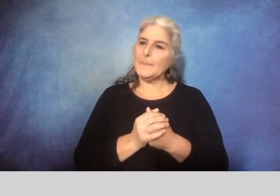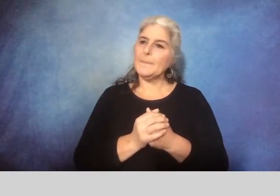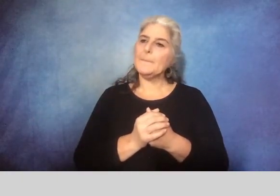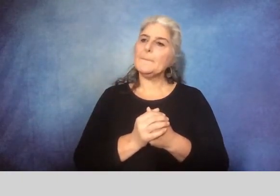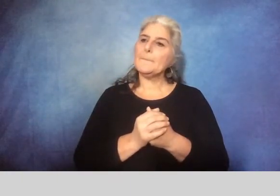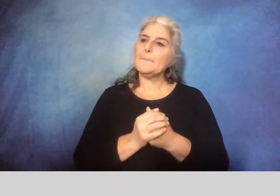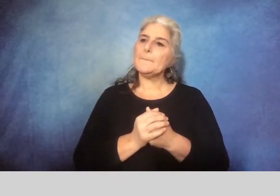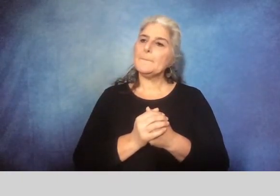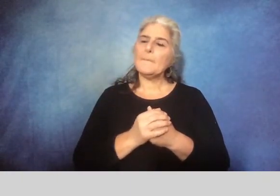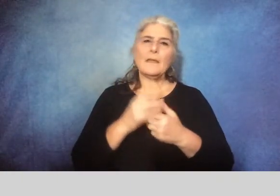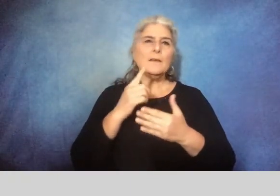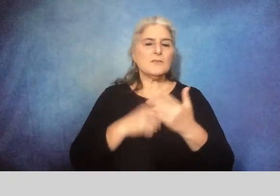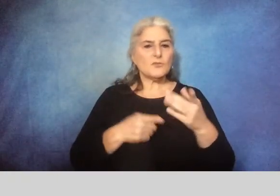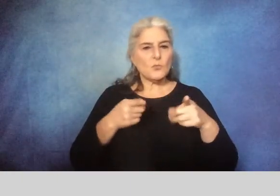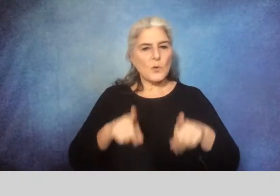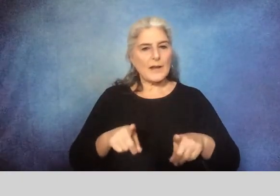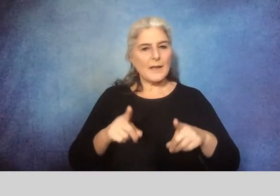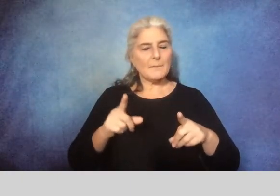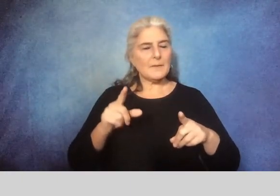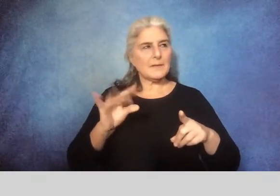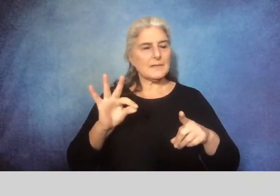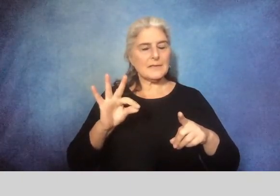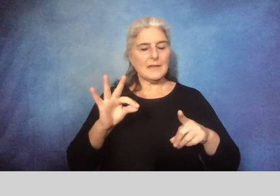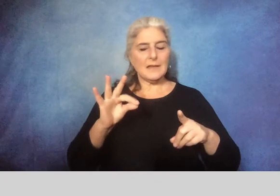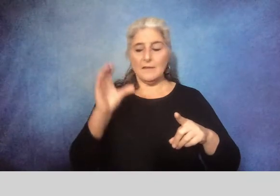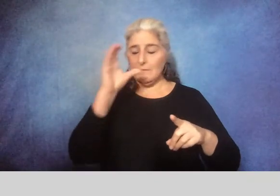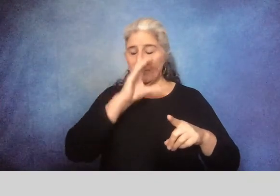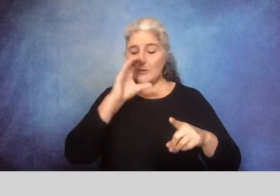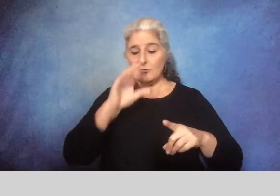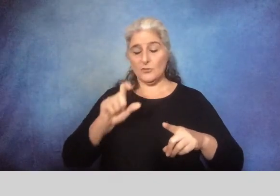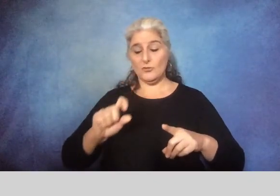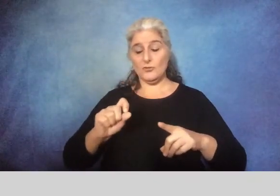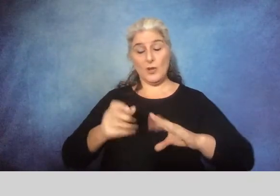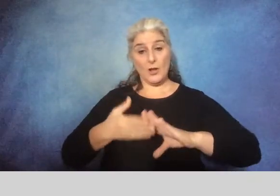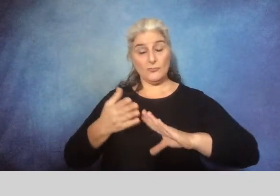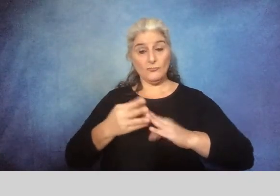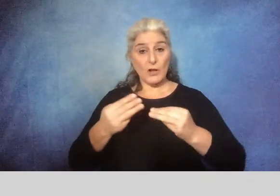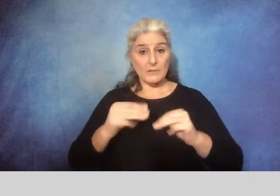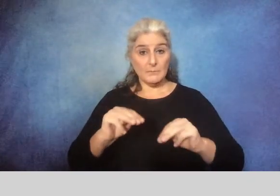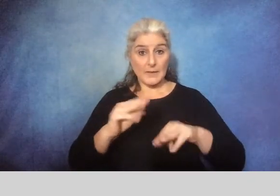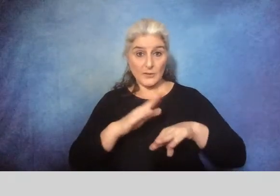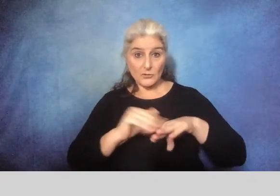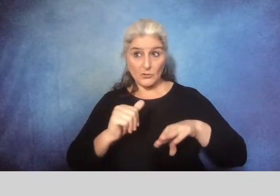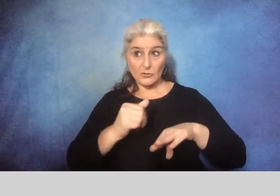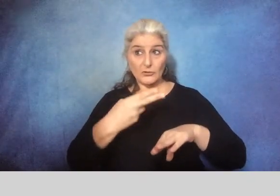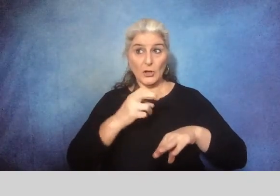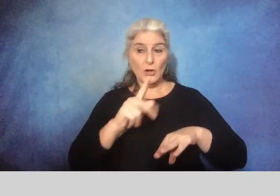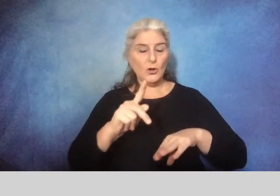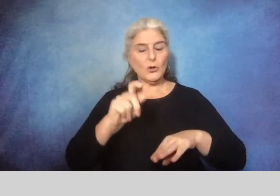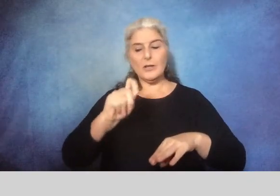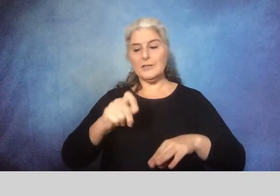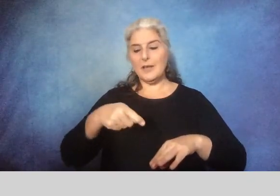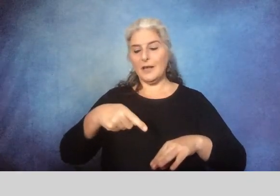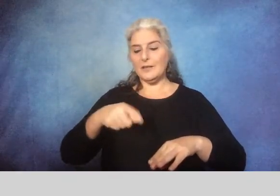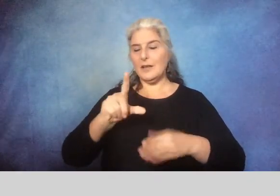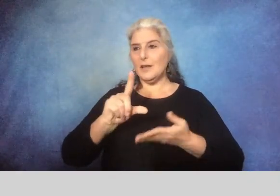So what happens when the search start run method calls hook.print_output?